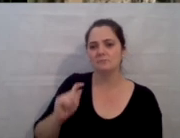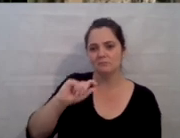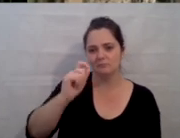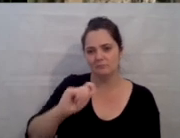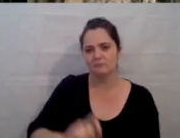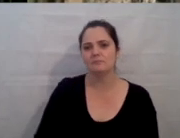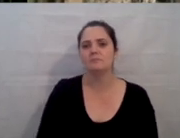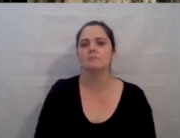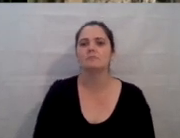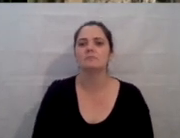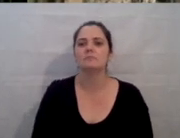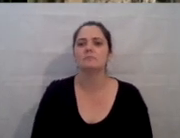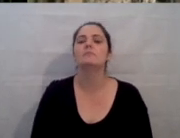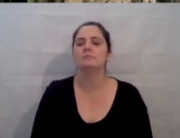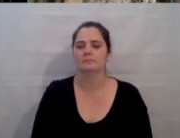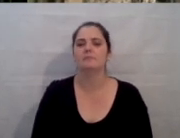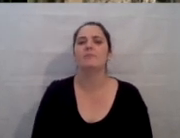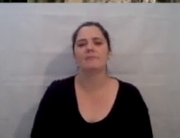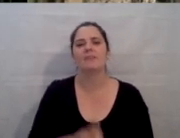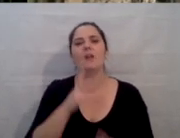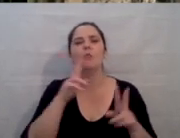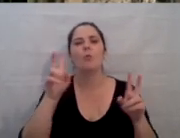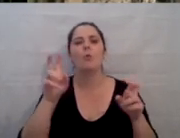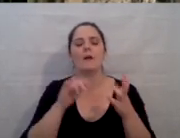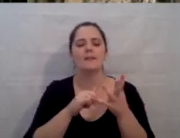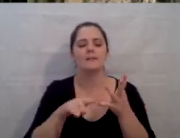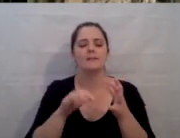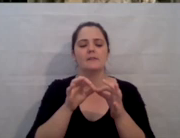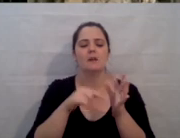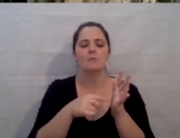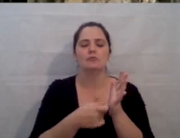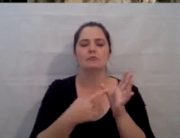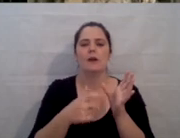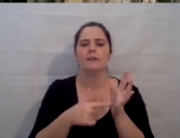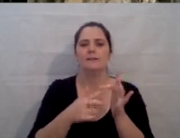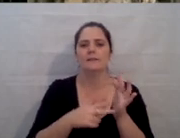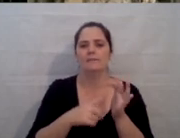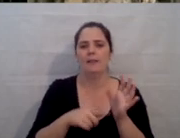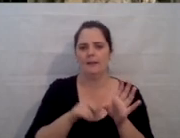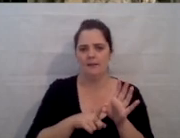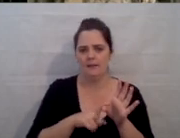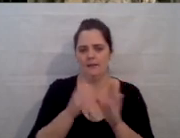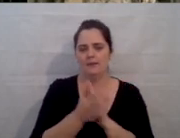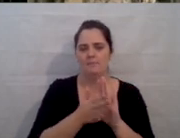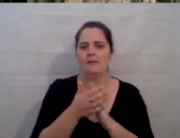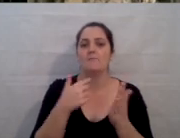So I’m working now what's called subtractively, I'm subtracting that charcoal from the surface and I